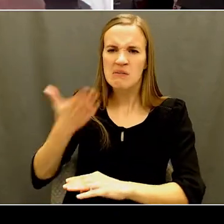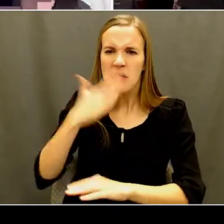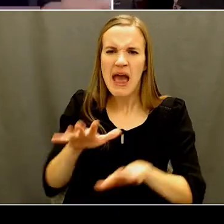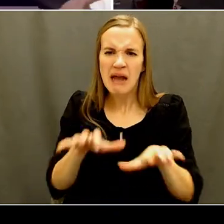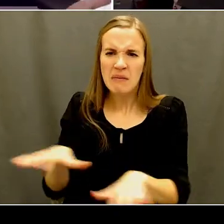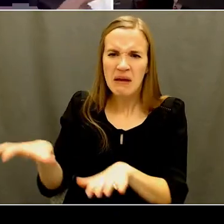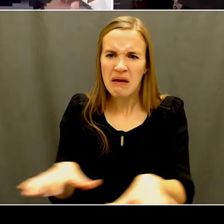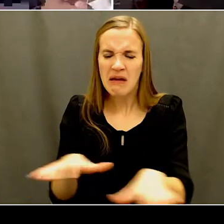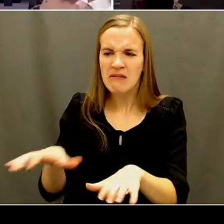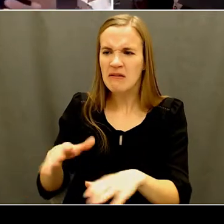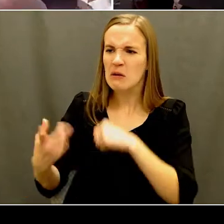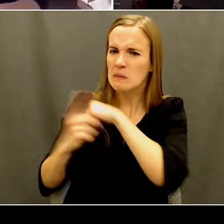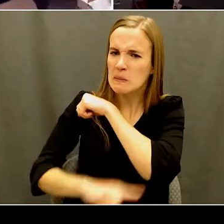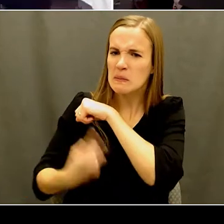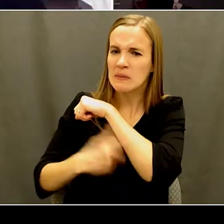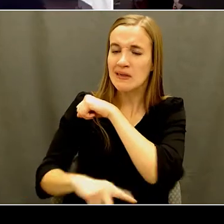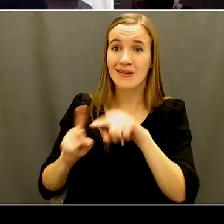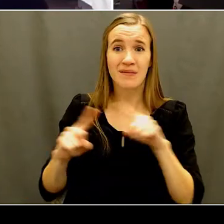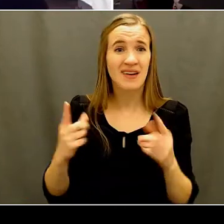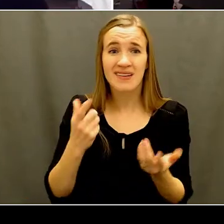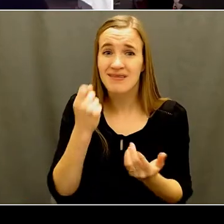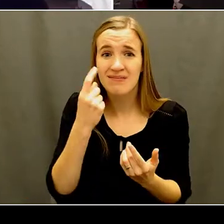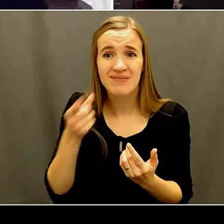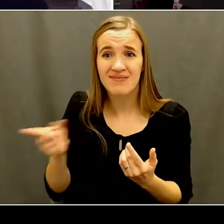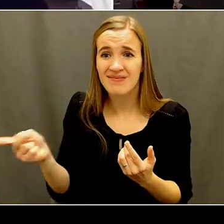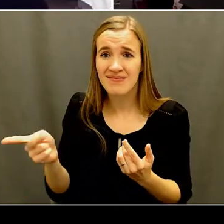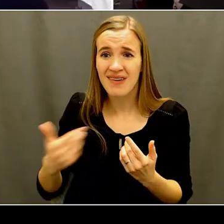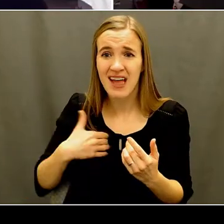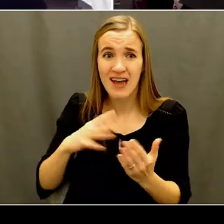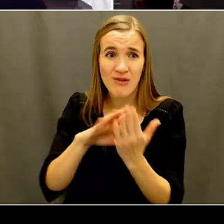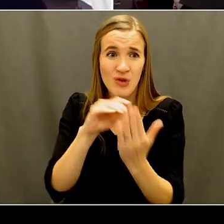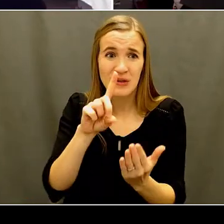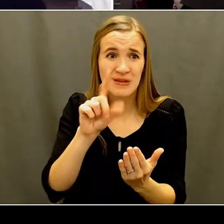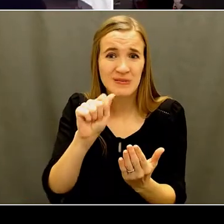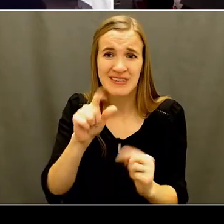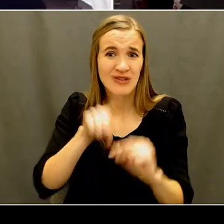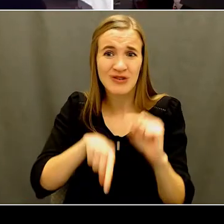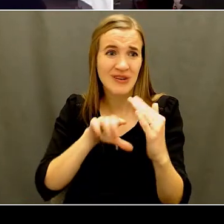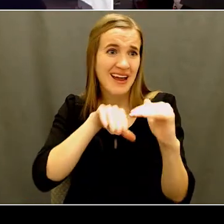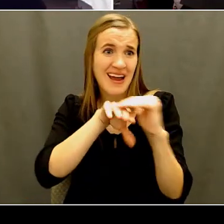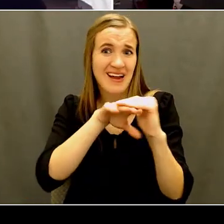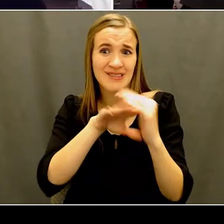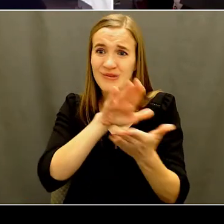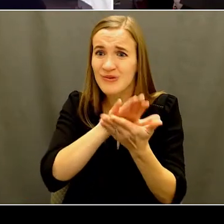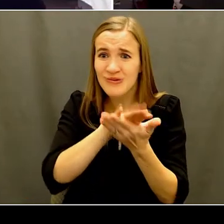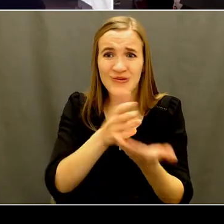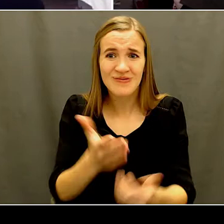couldn't access the material. And so I wrote this speech, and my teacher said,